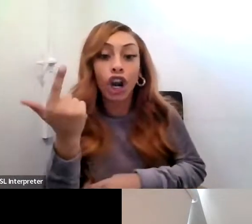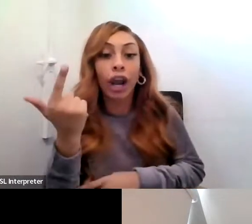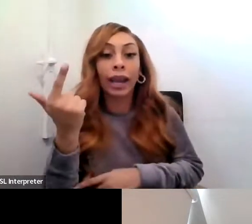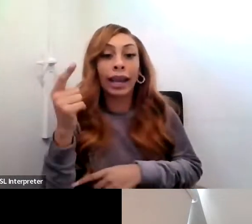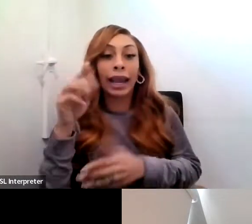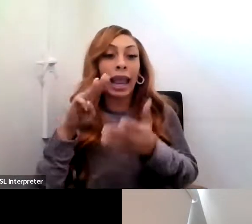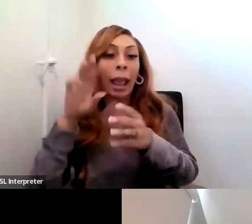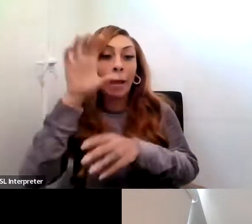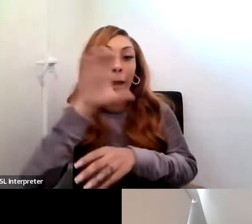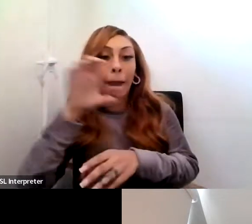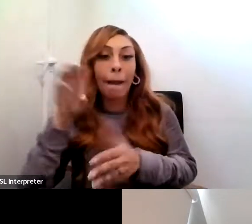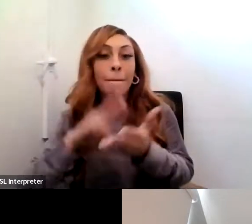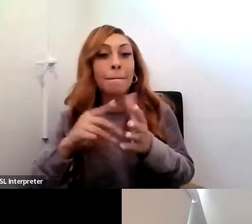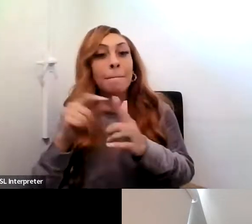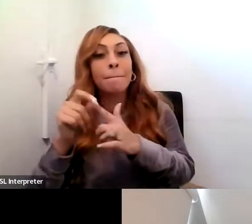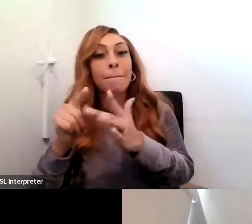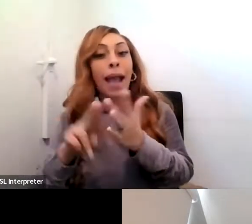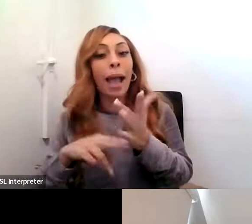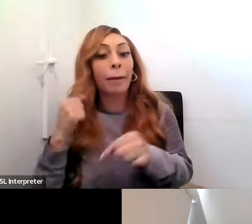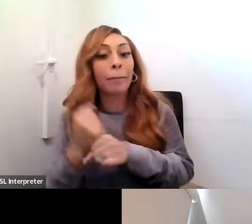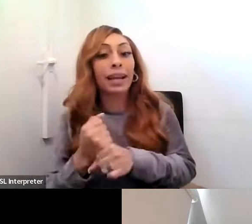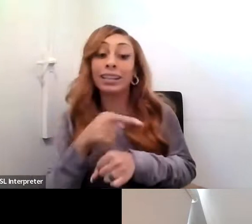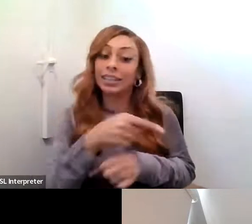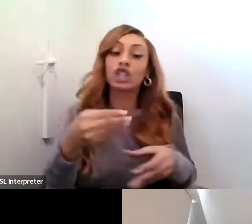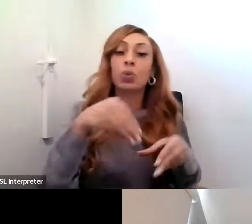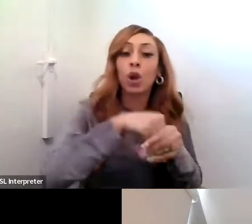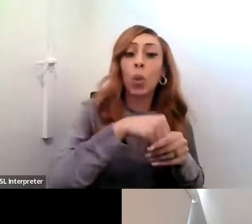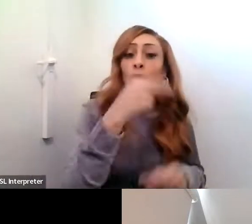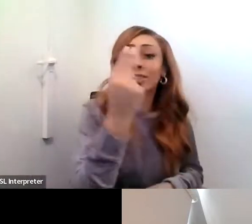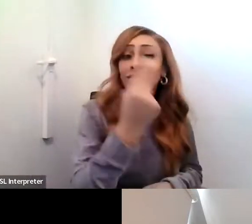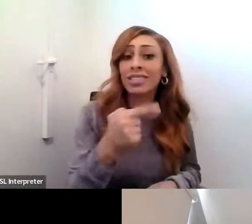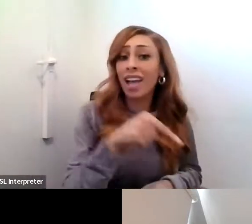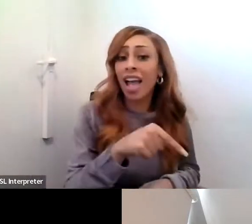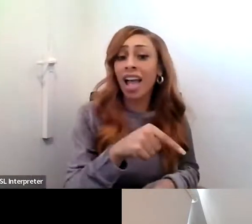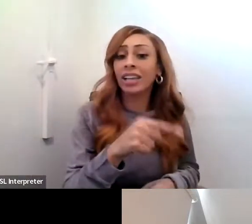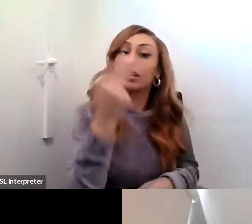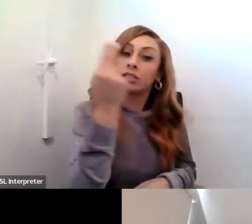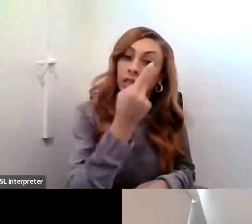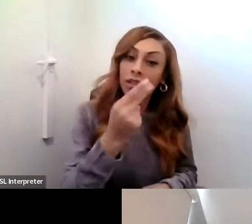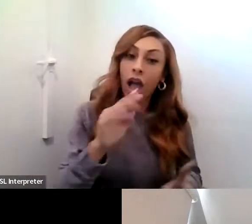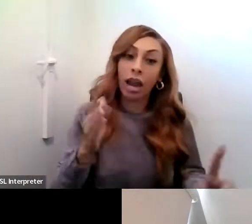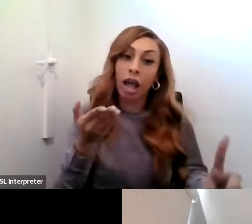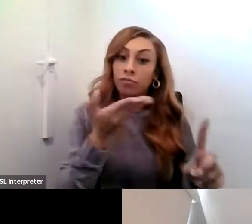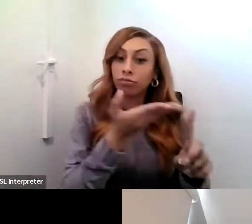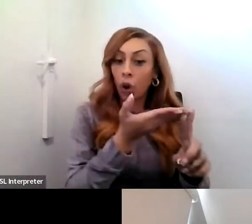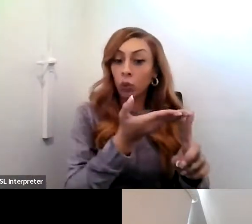But inclusive design, what is inclusive design? It is a design approach that is sometimes referred to